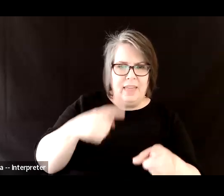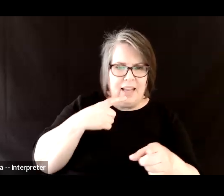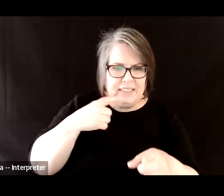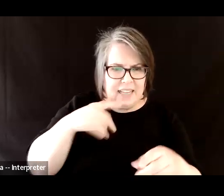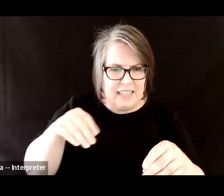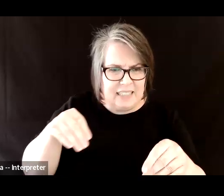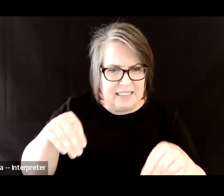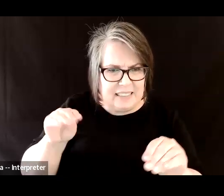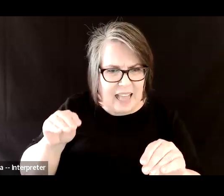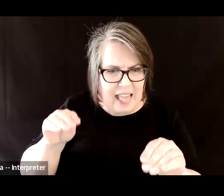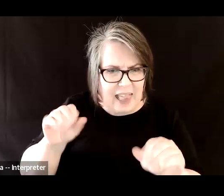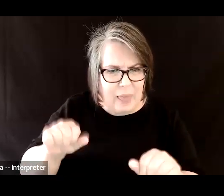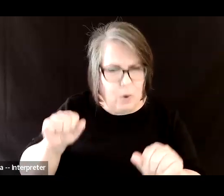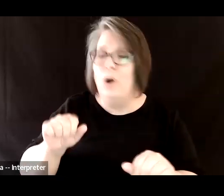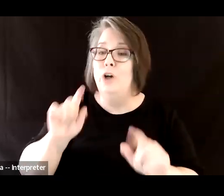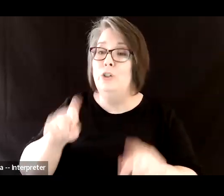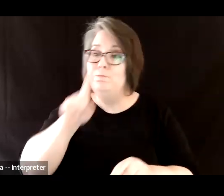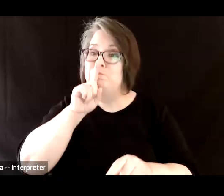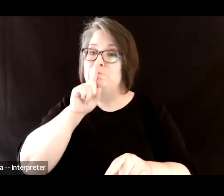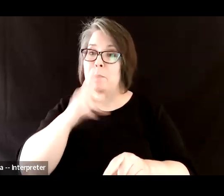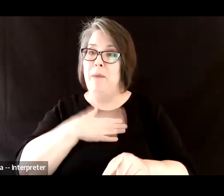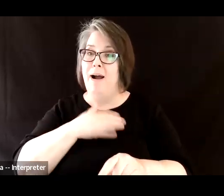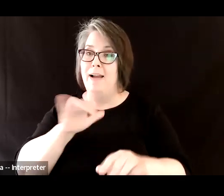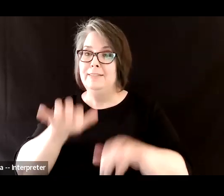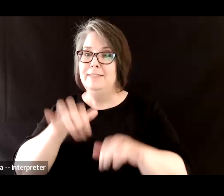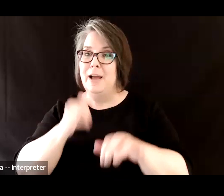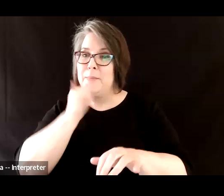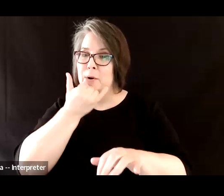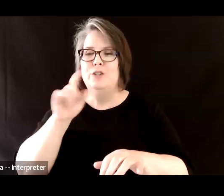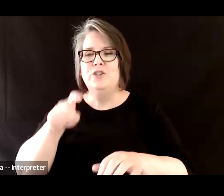It should be -- it should say scalable captions. I found my only type of. That is in.